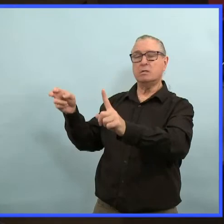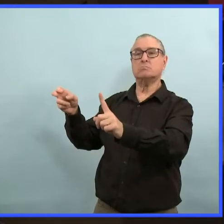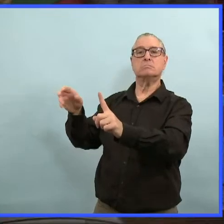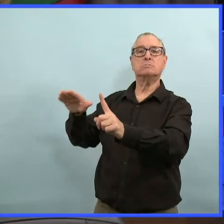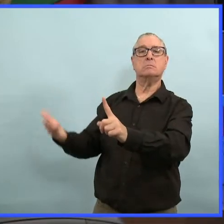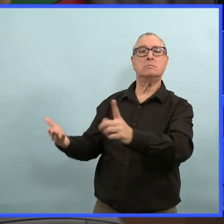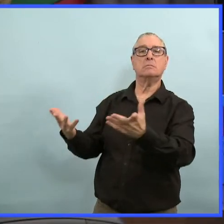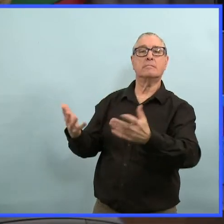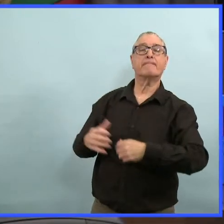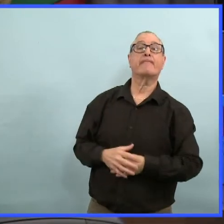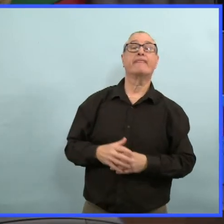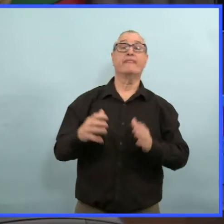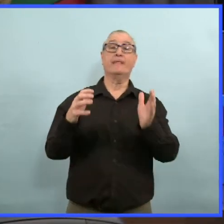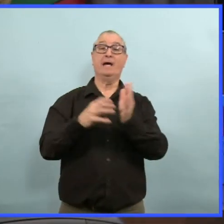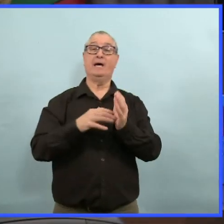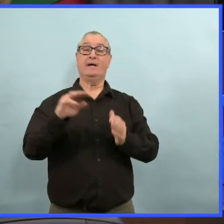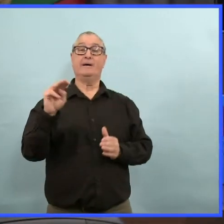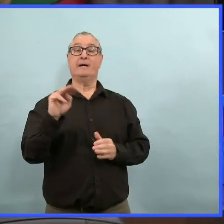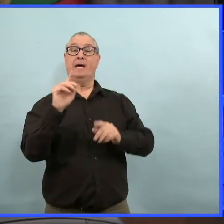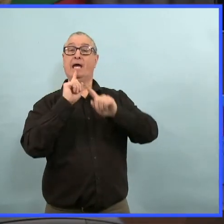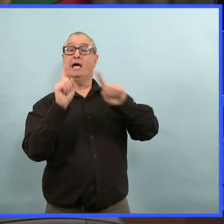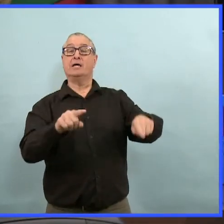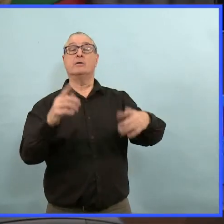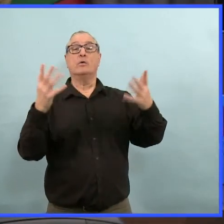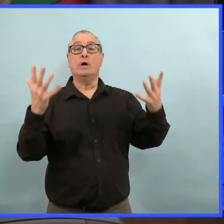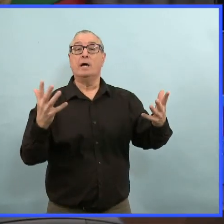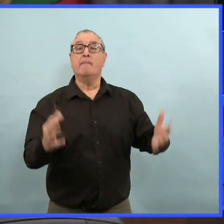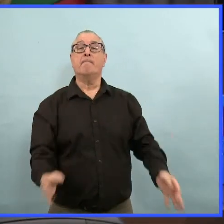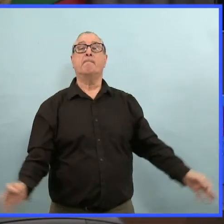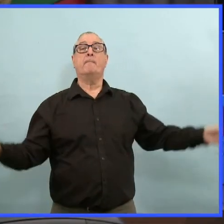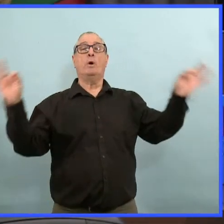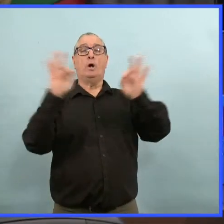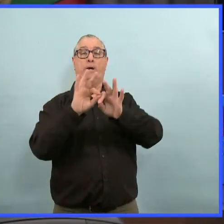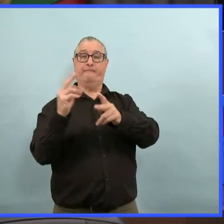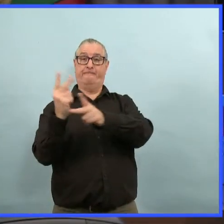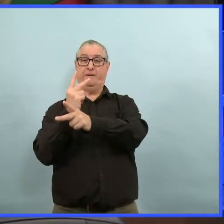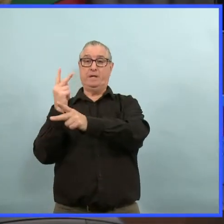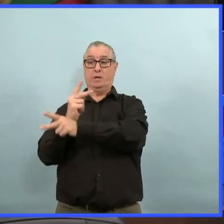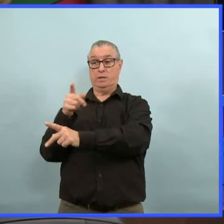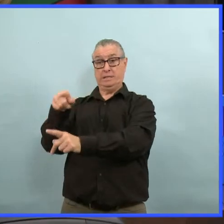right environment for the patient to receive the most appropriate care so it's appropriate care